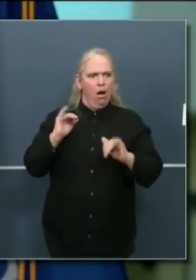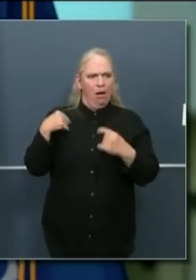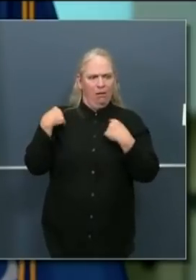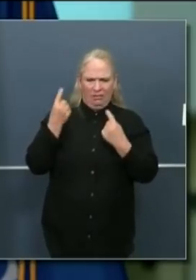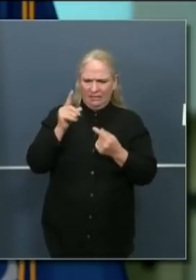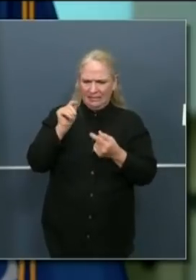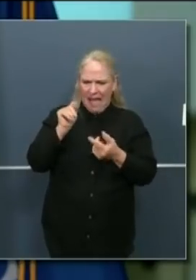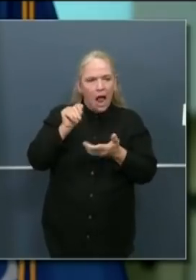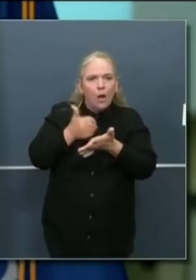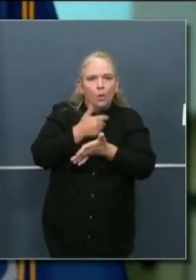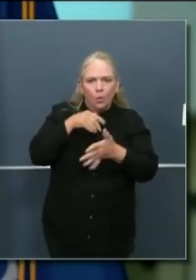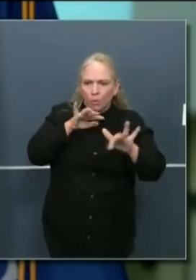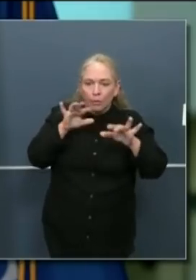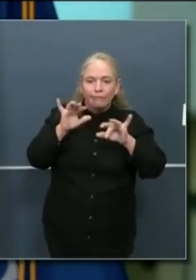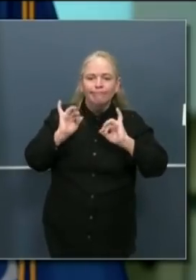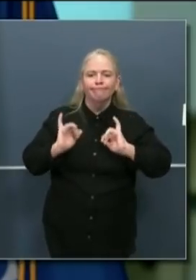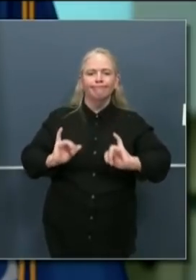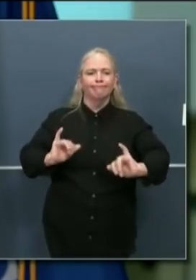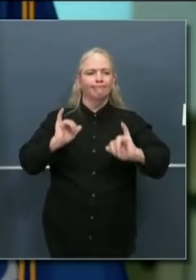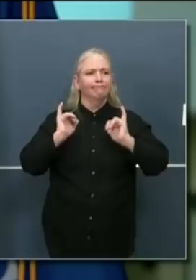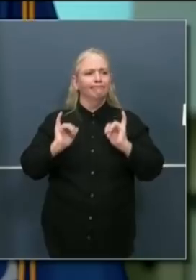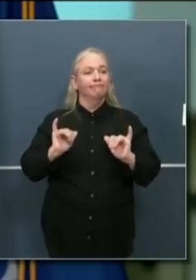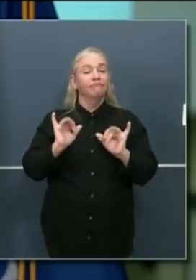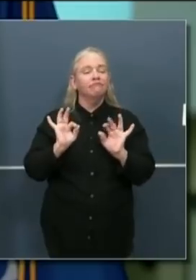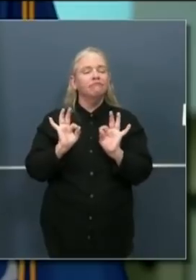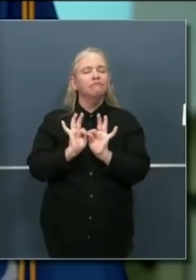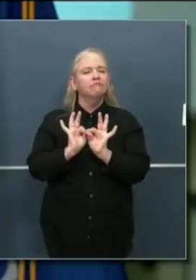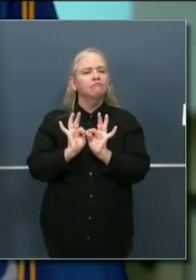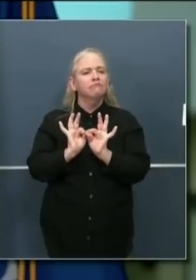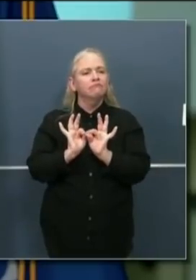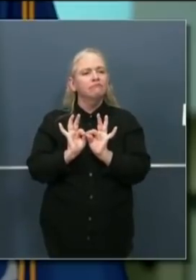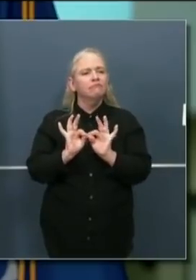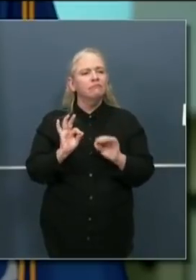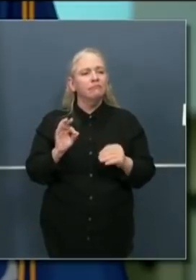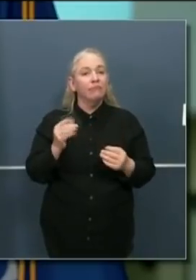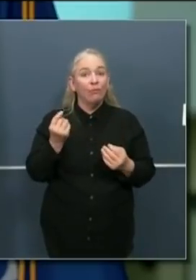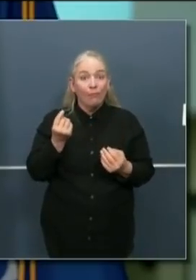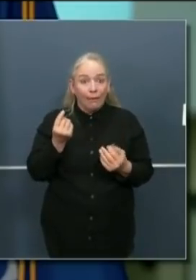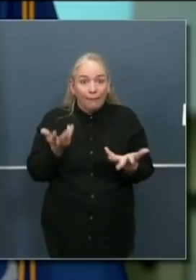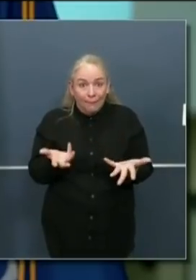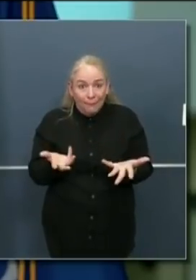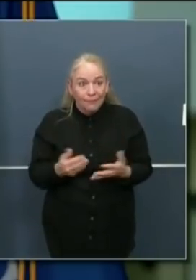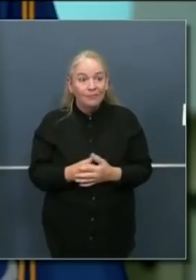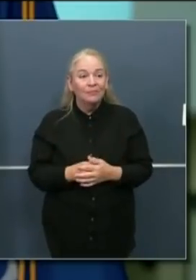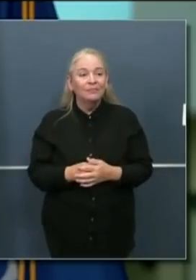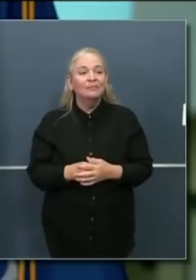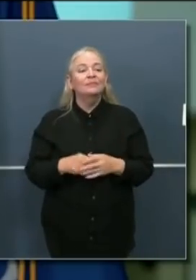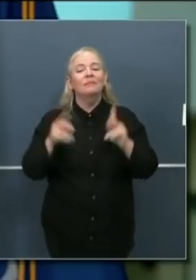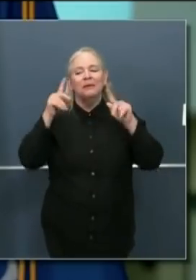THING WE'VE LEARNED FROM A LOT OF THE NEW DATA THAT'S COME IN AND GOES DIRECT TO YOUR